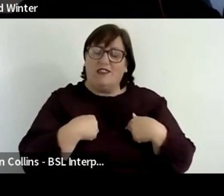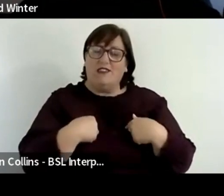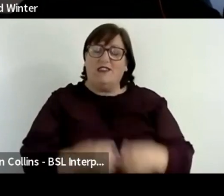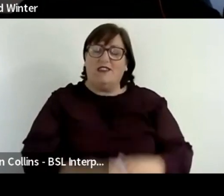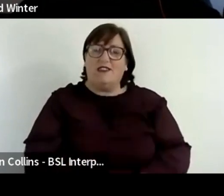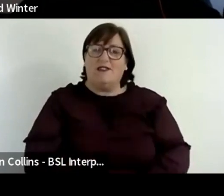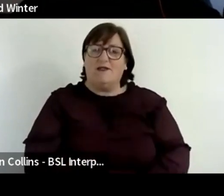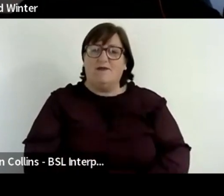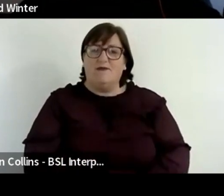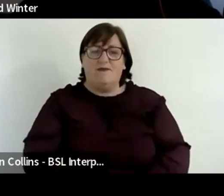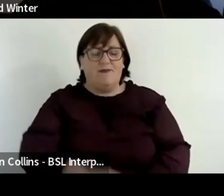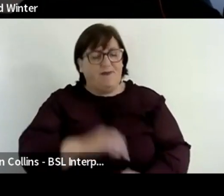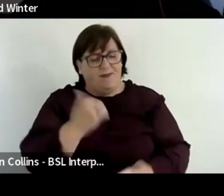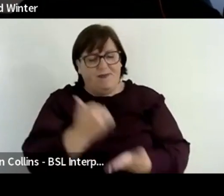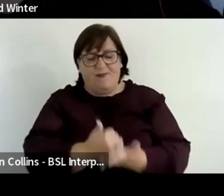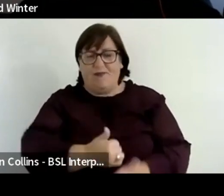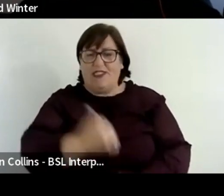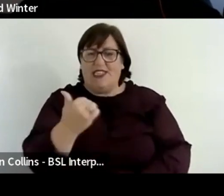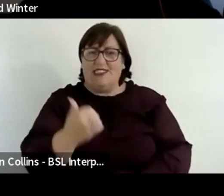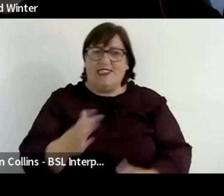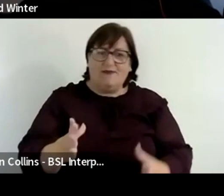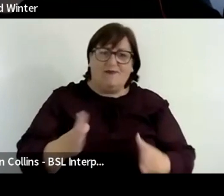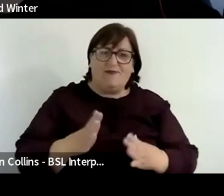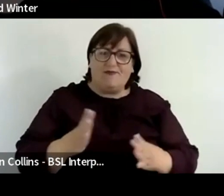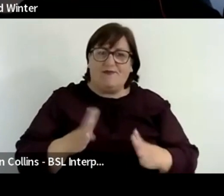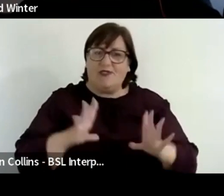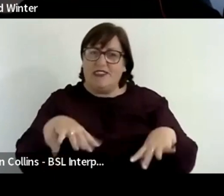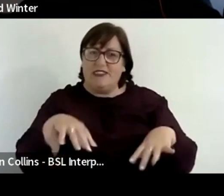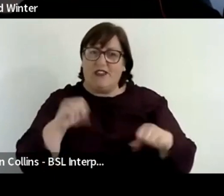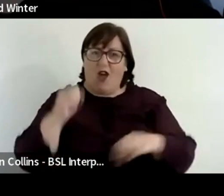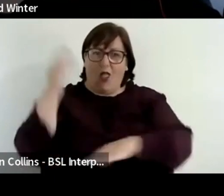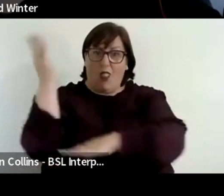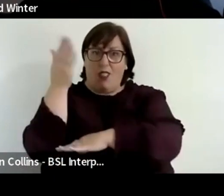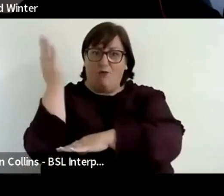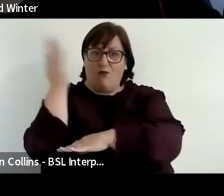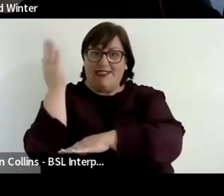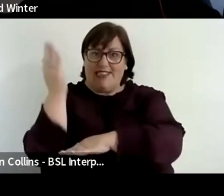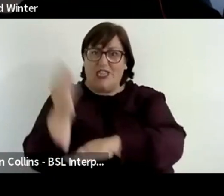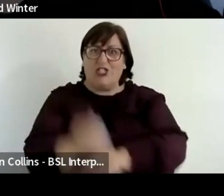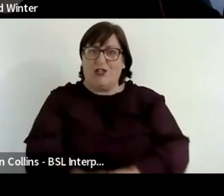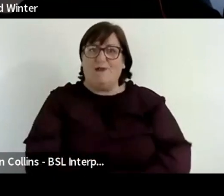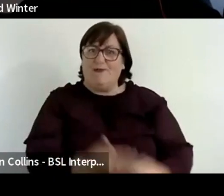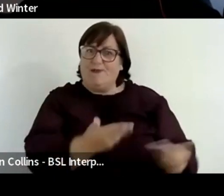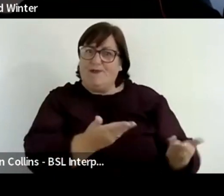Let's get started with today's presentation, over to you Ambrose.